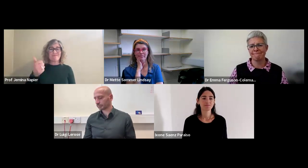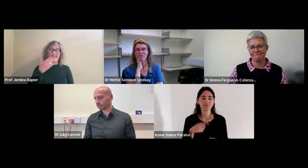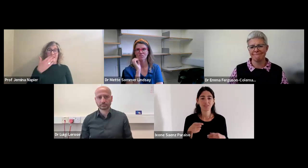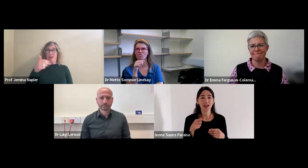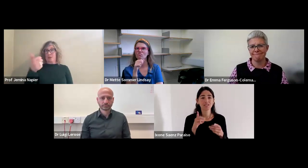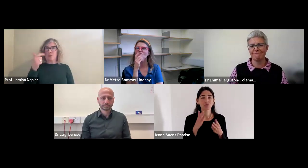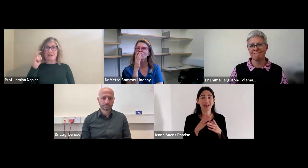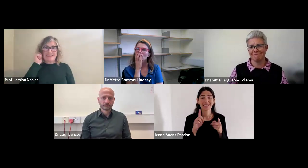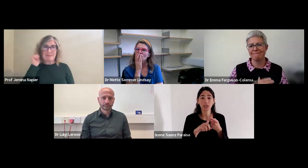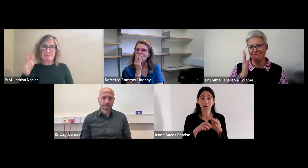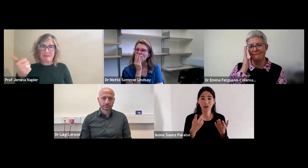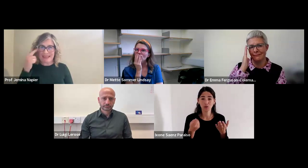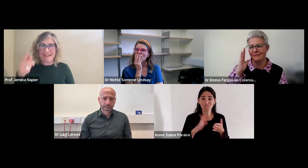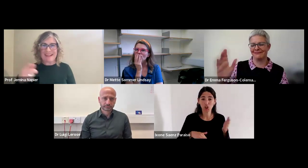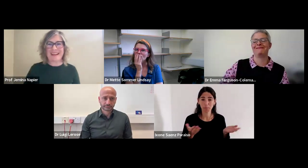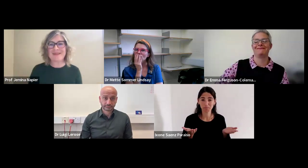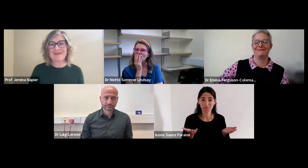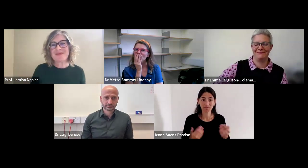Jemina: thanks Emma that's a really good tip. Ixone?